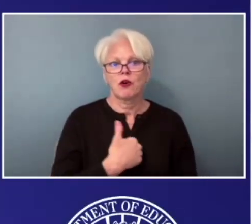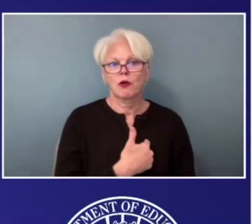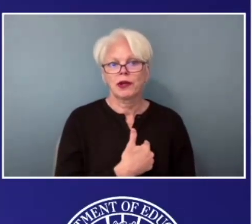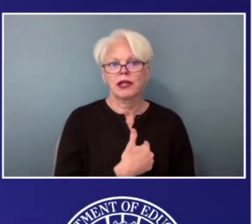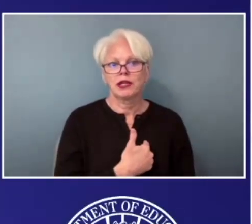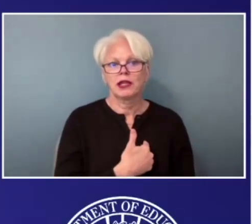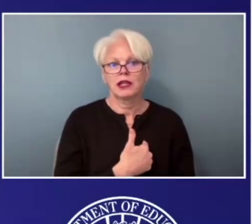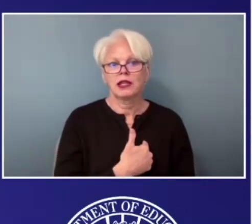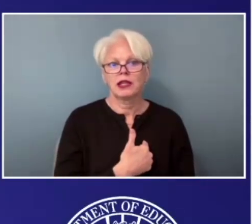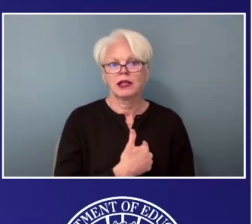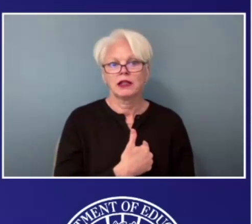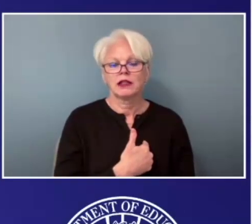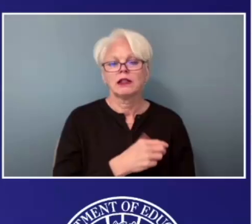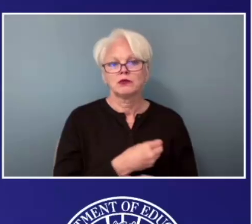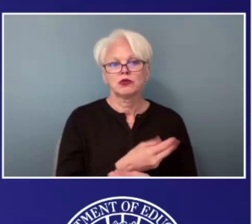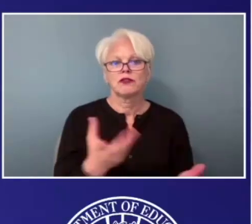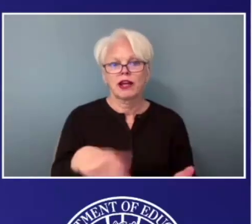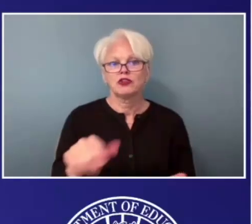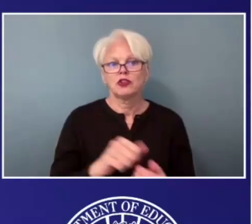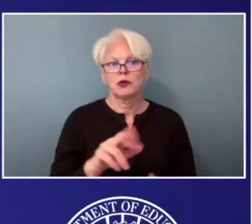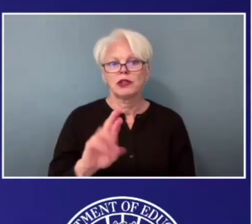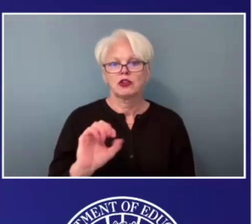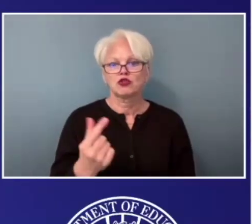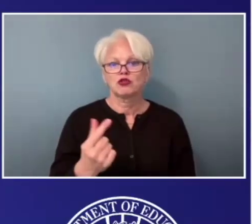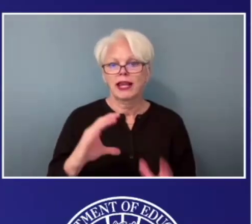provide you with the reg text and time to